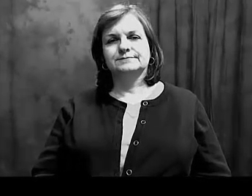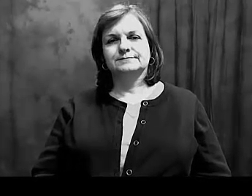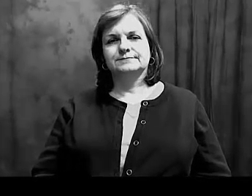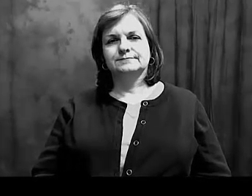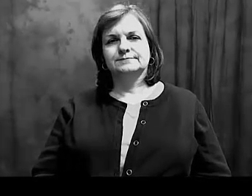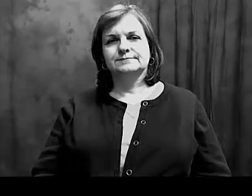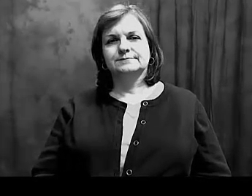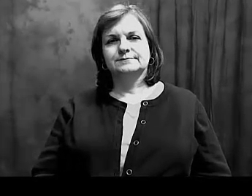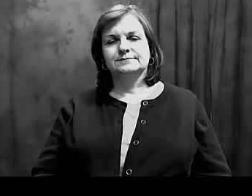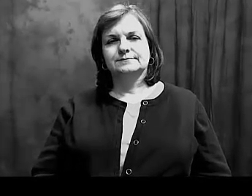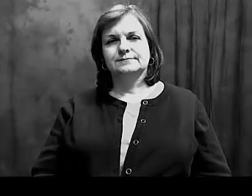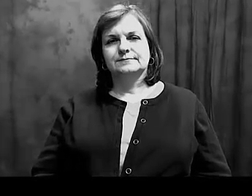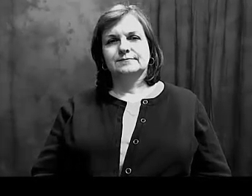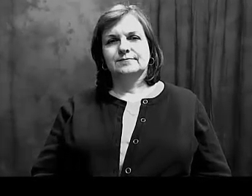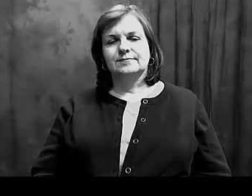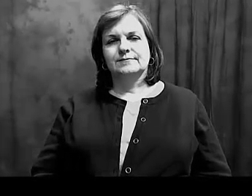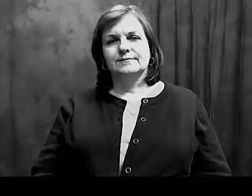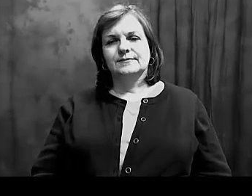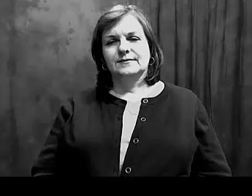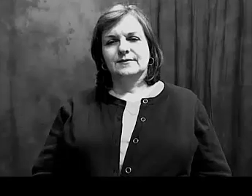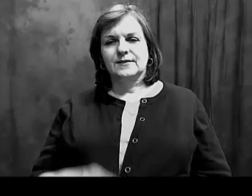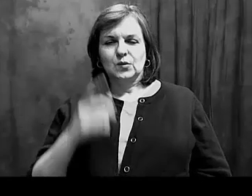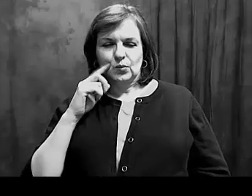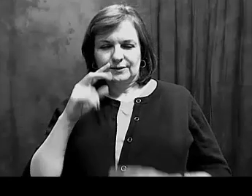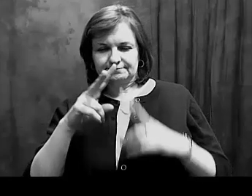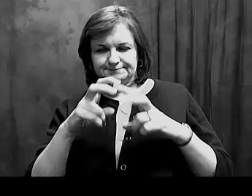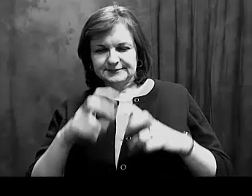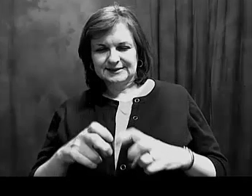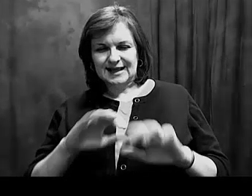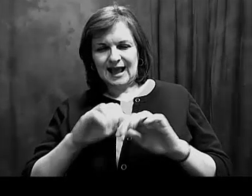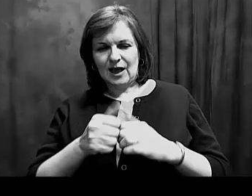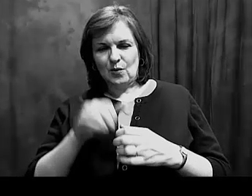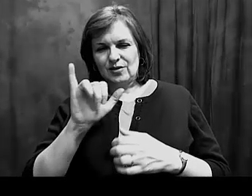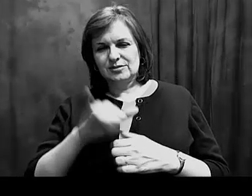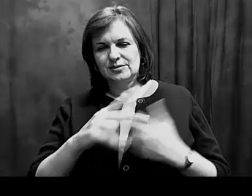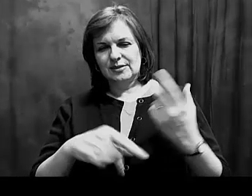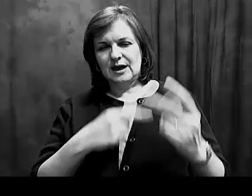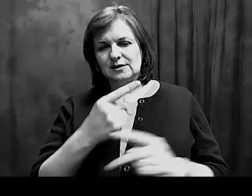we are looking for ways in which these organisms can